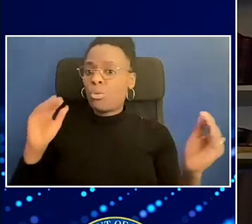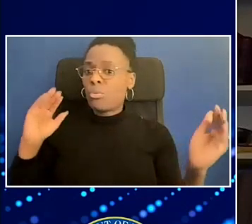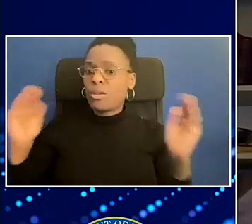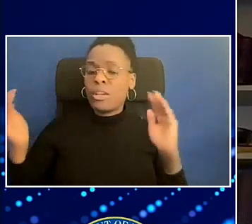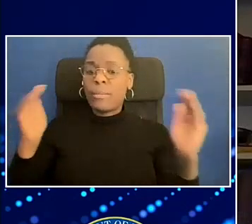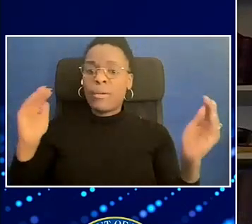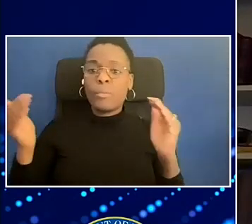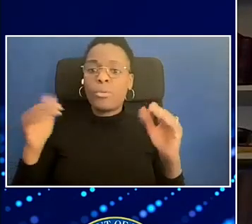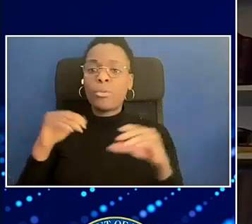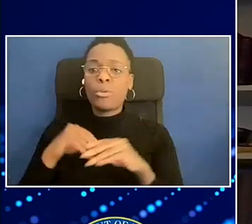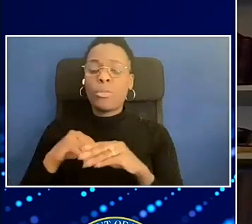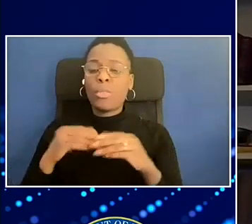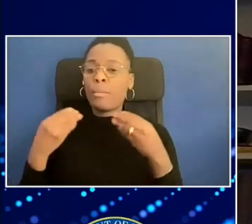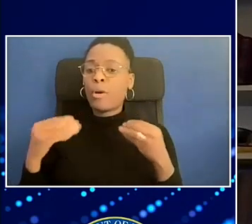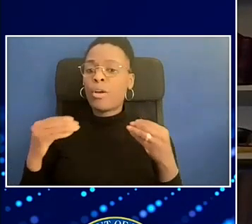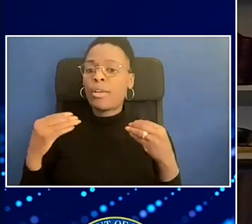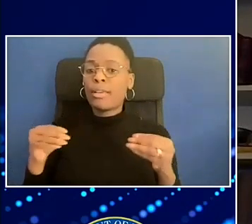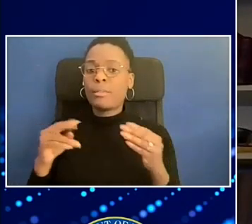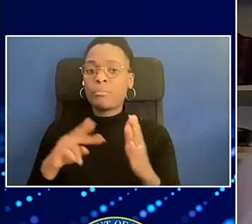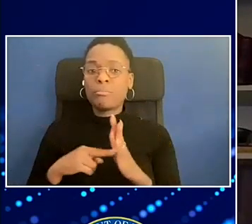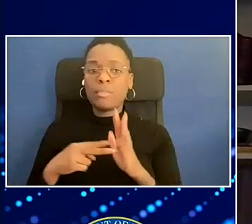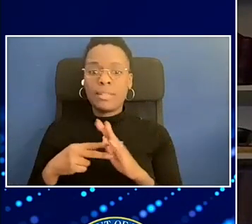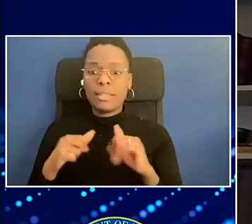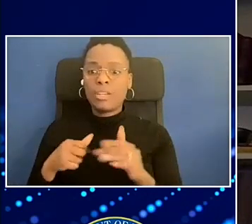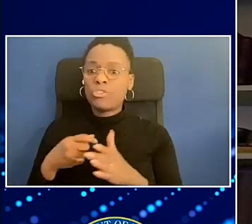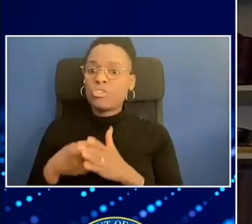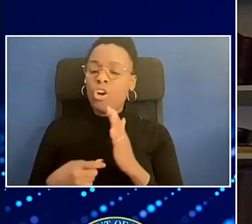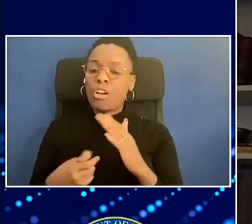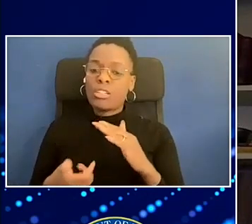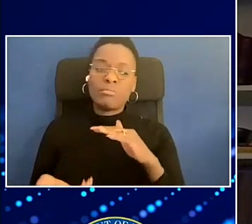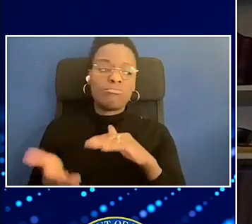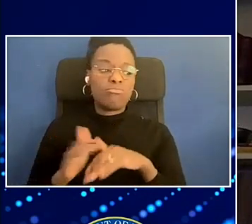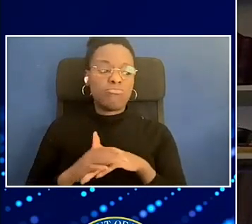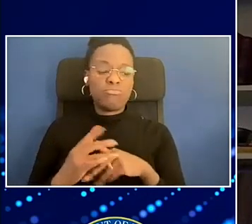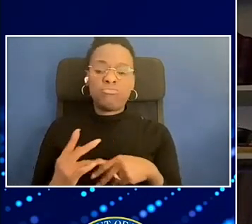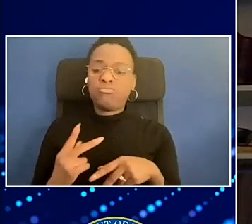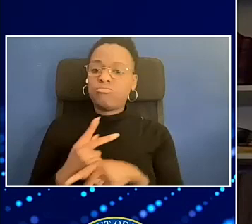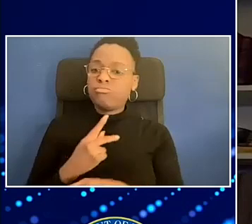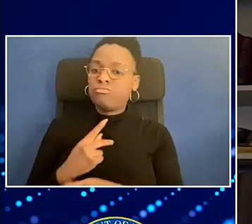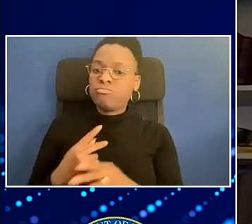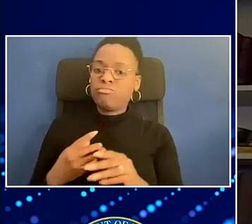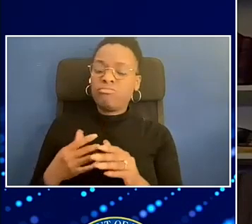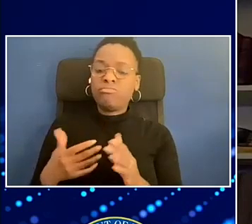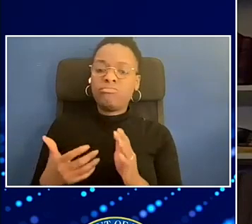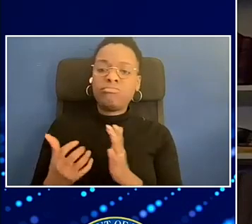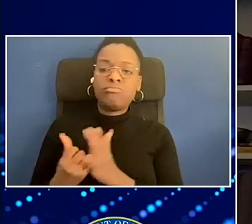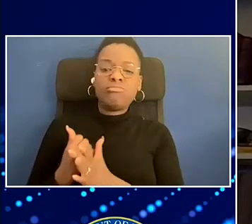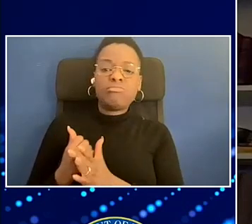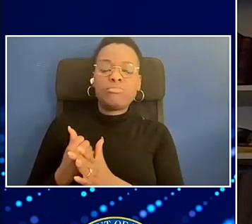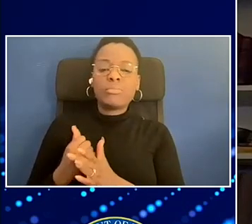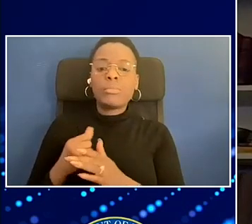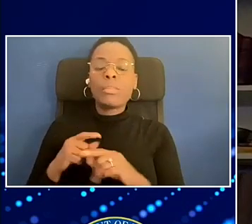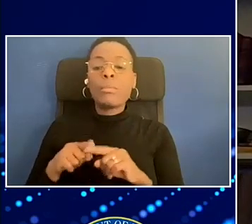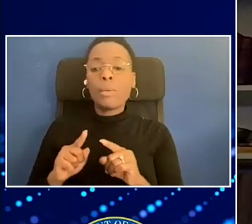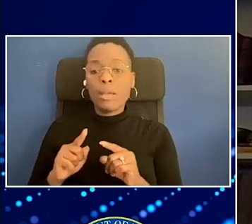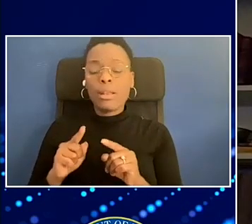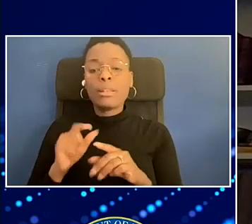herefore I can I can charge whatever I want. But in the instance you pointed out where, you know, you've bundled those